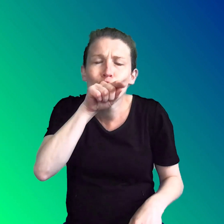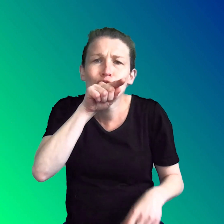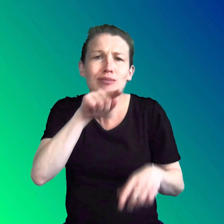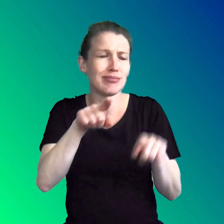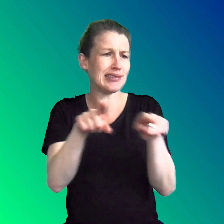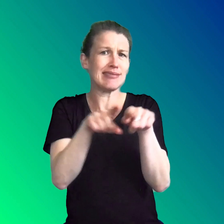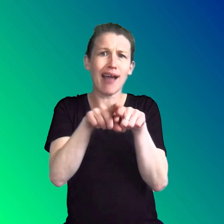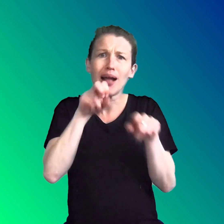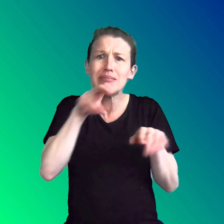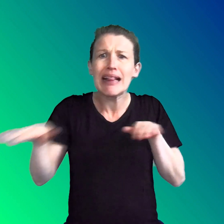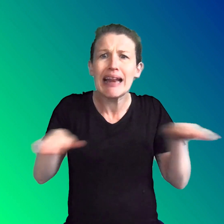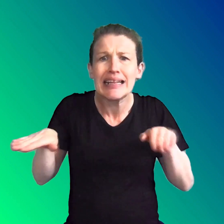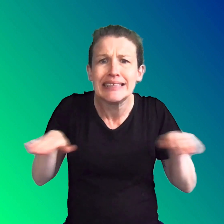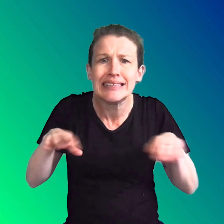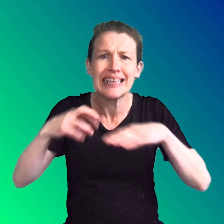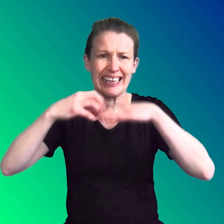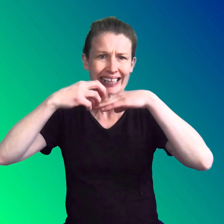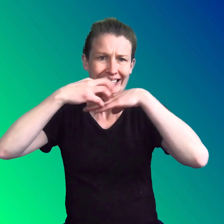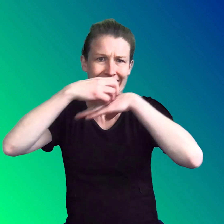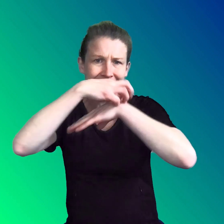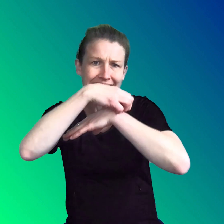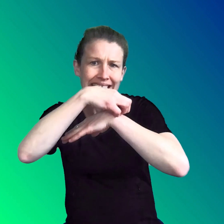like birds, lizards and insects.